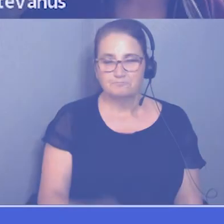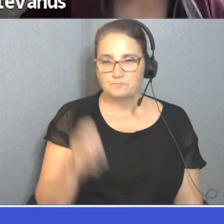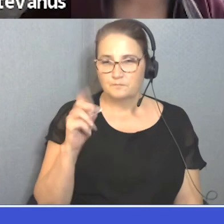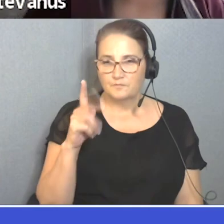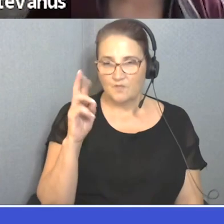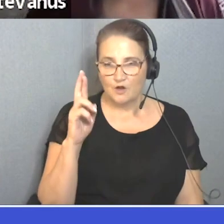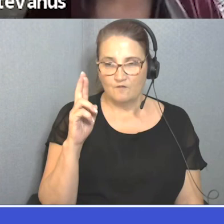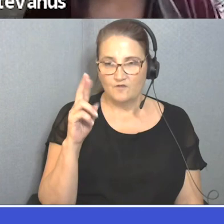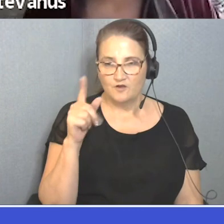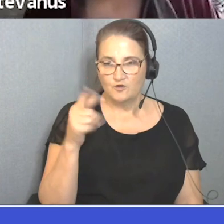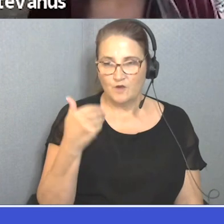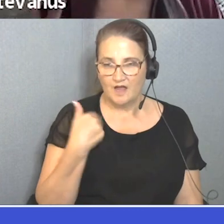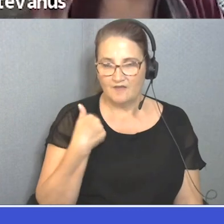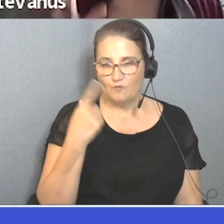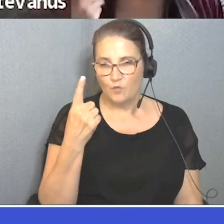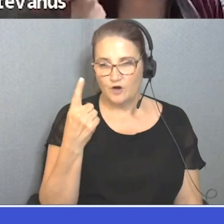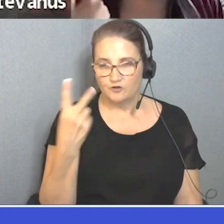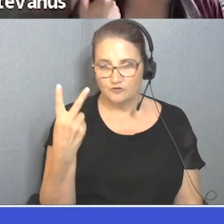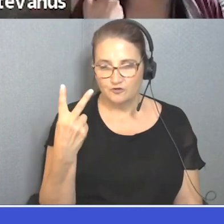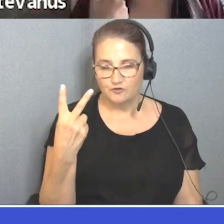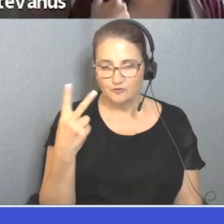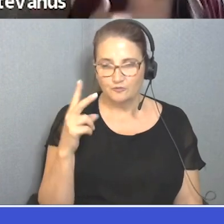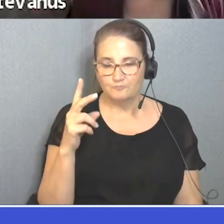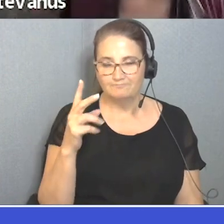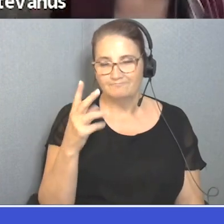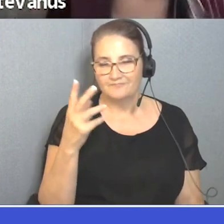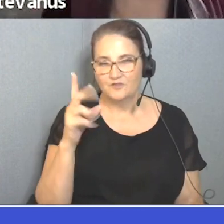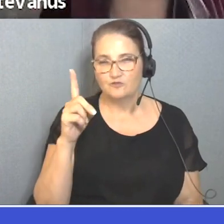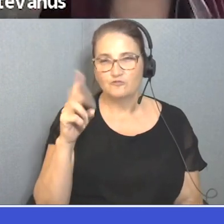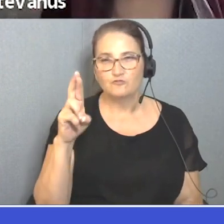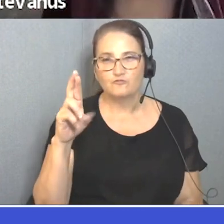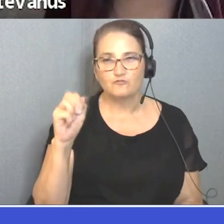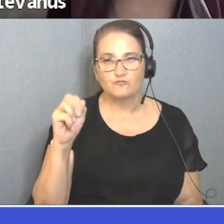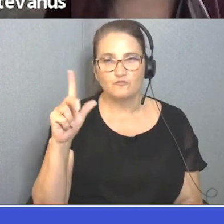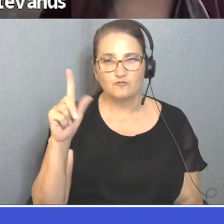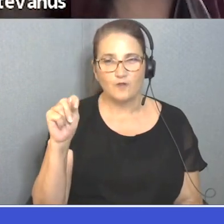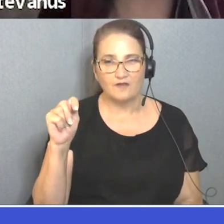So hopefully you have at least one or